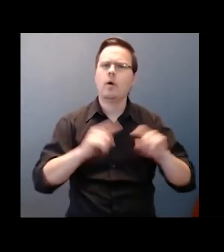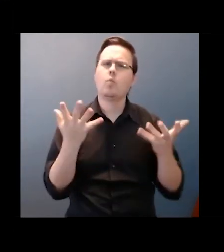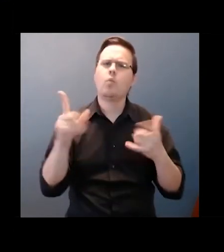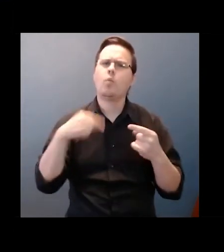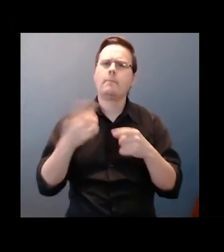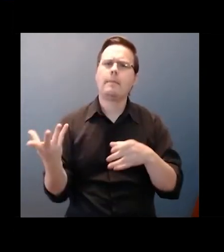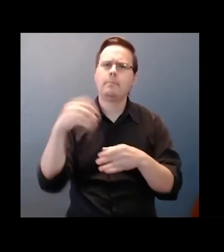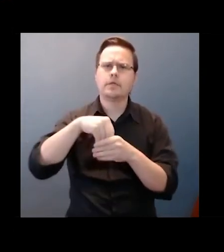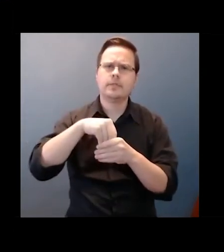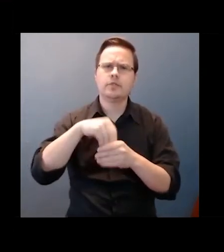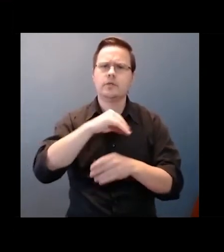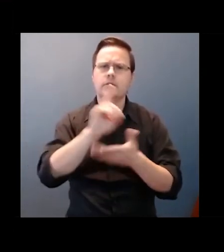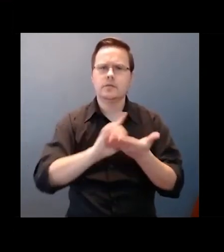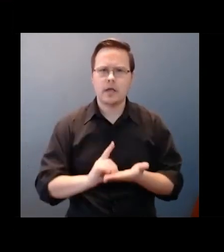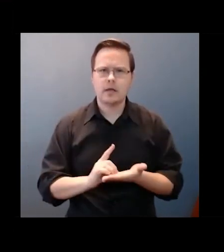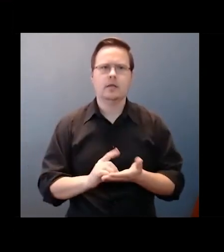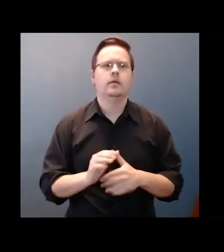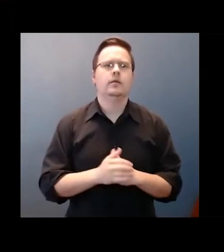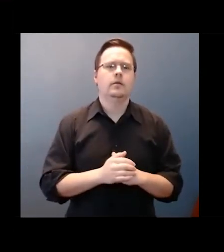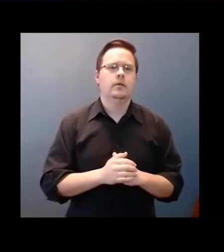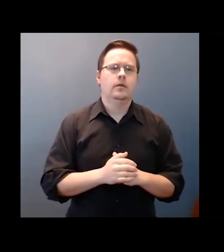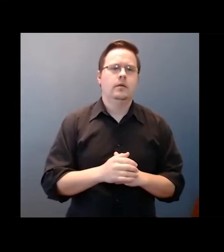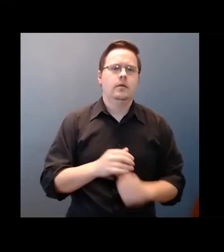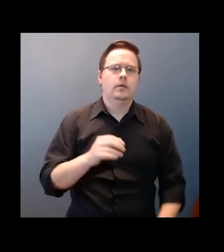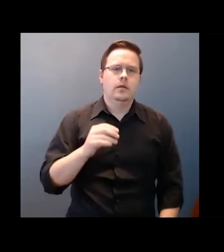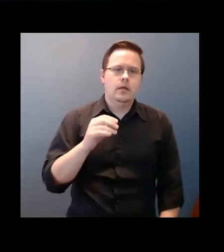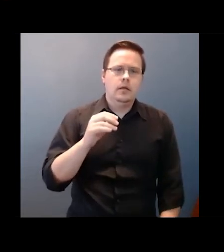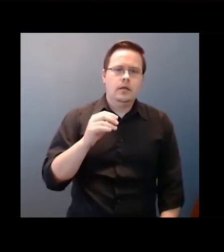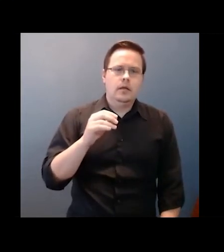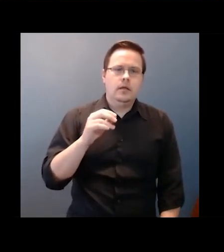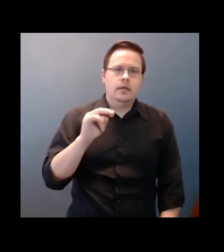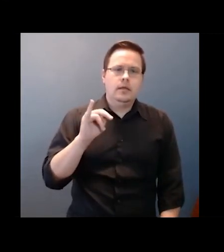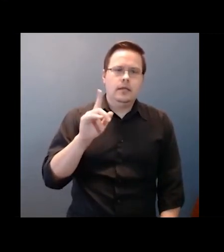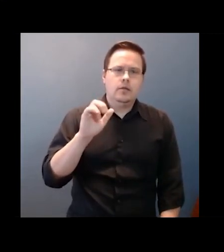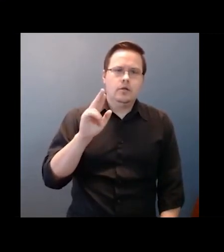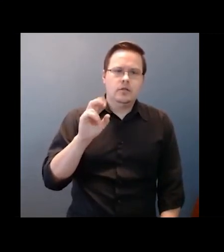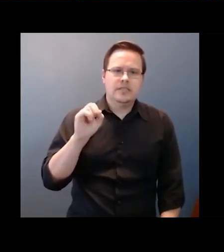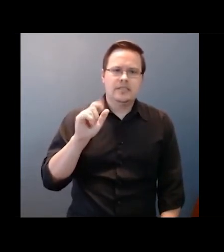But what about participation in design. So Nila fella he made this meme.